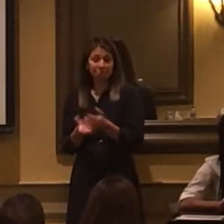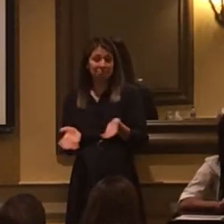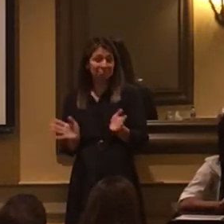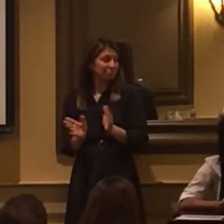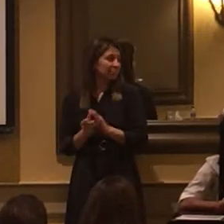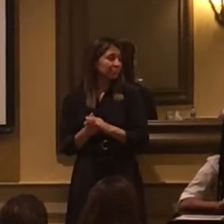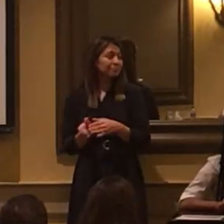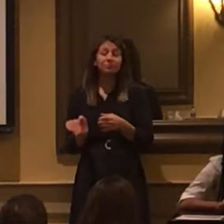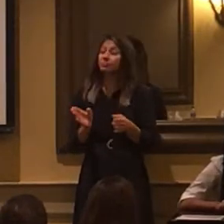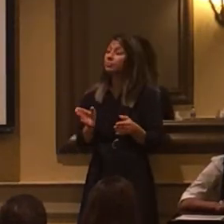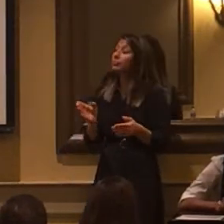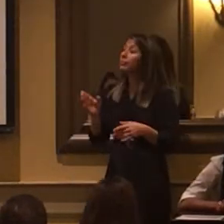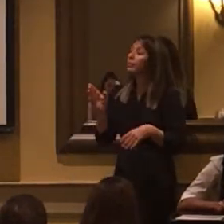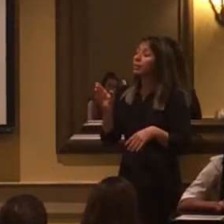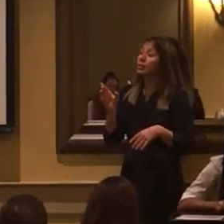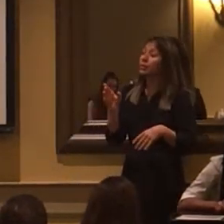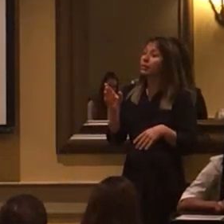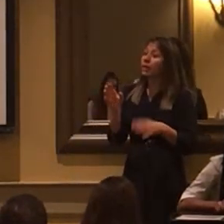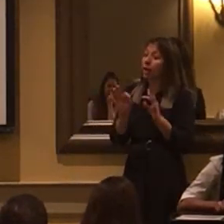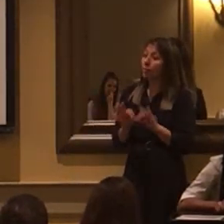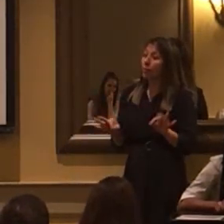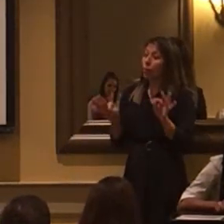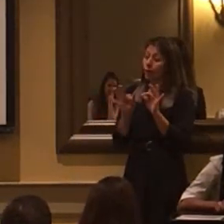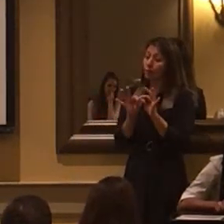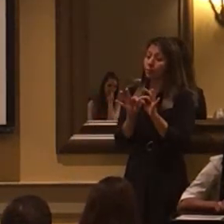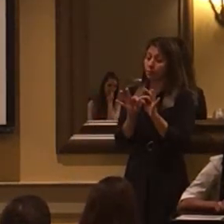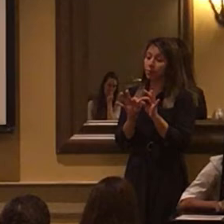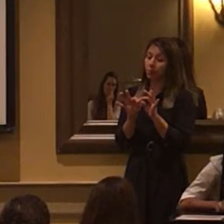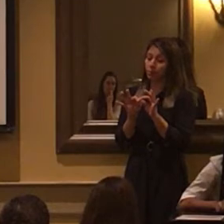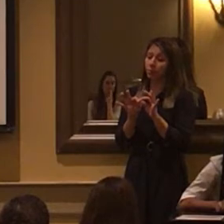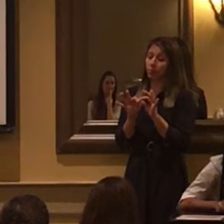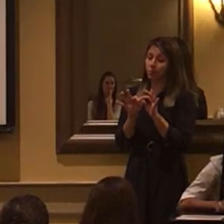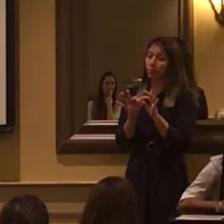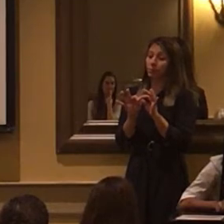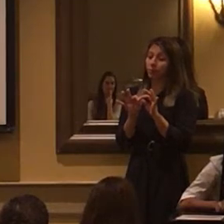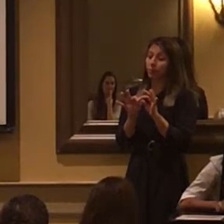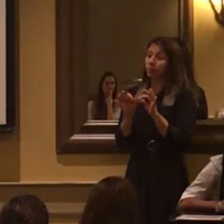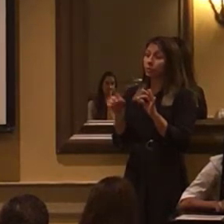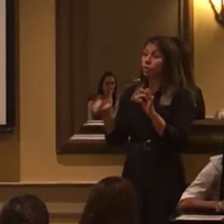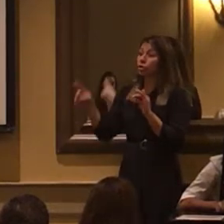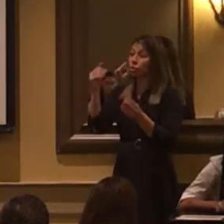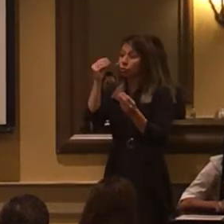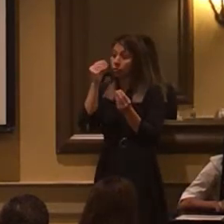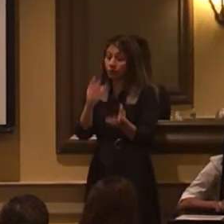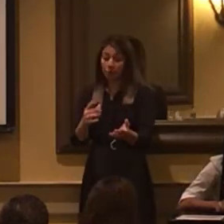And make sure like that you go, make sure to let them know that you were there with them.